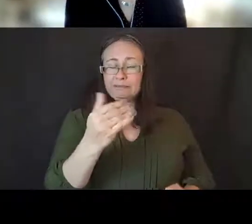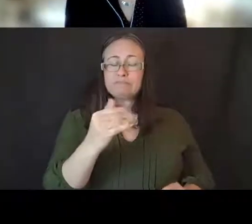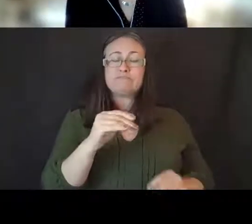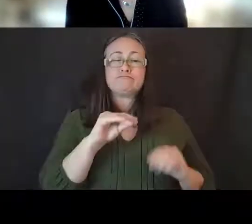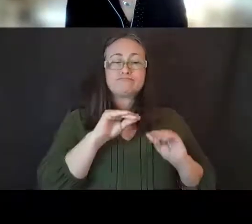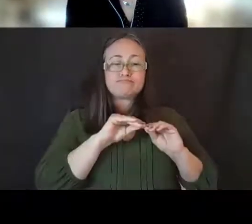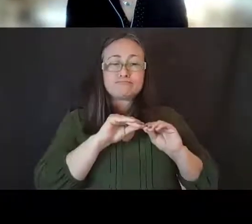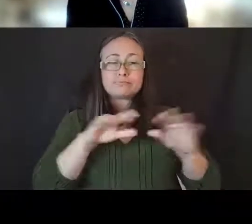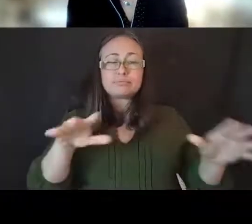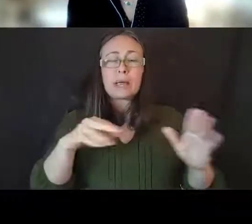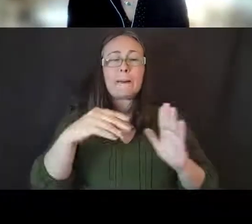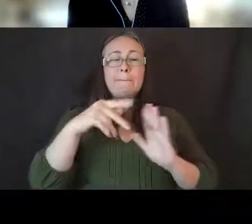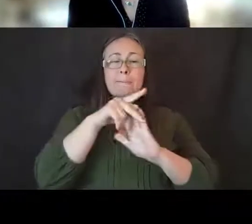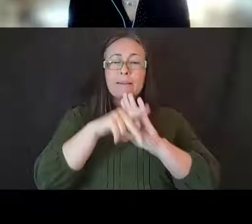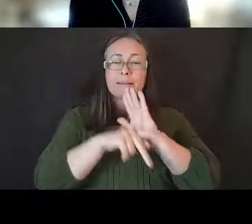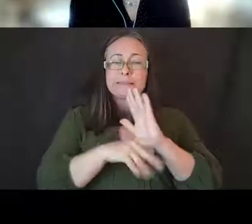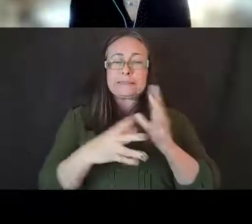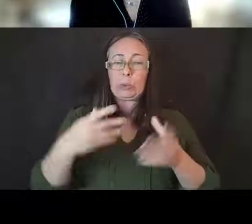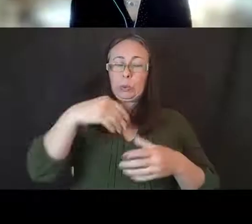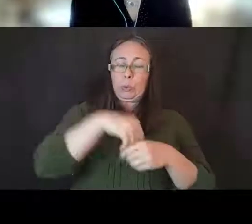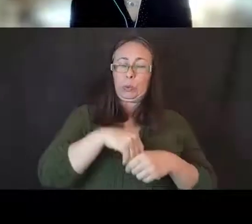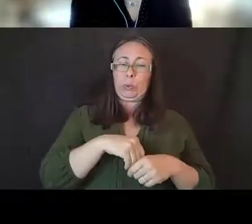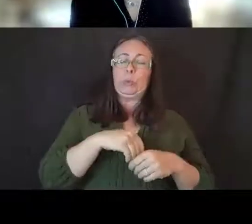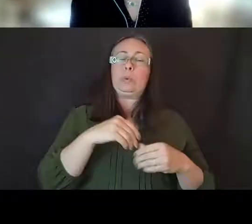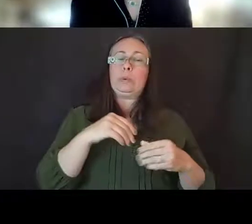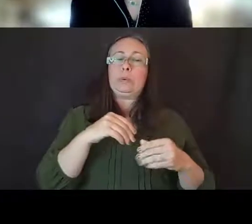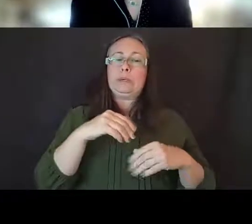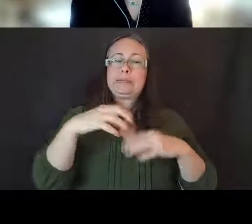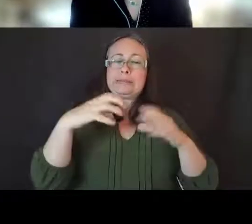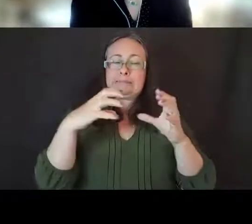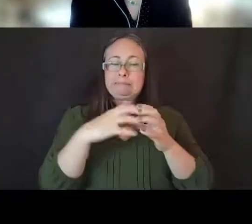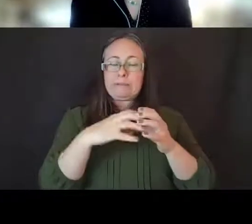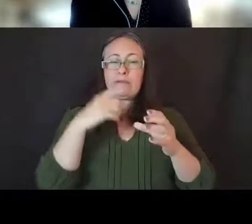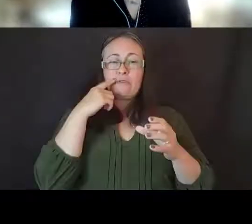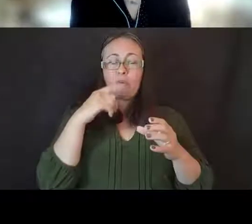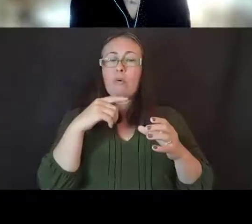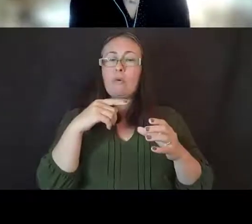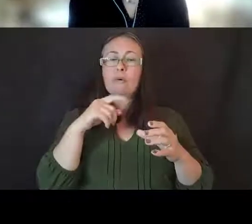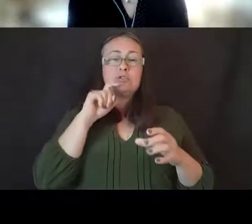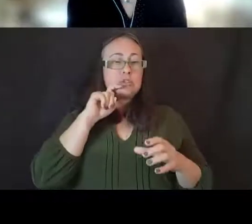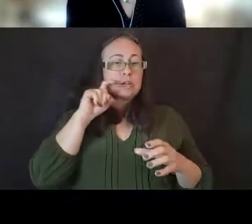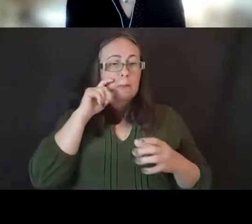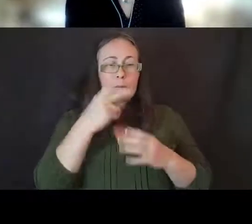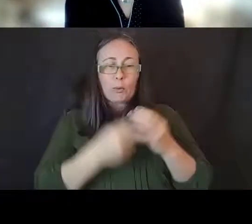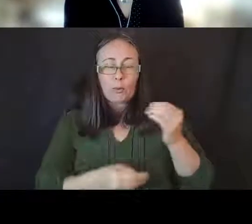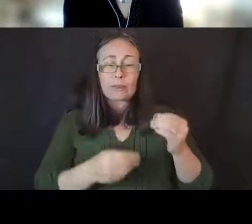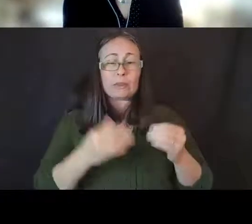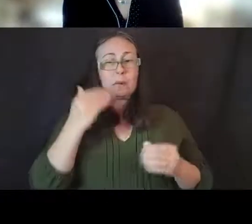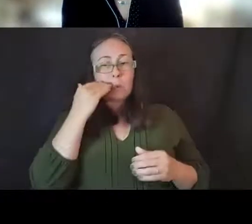to address inclusion of both sexes in biomedical research, and because we know that males and females